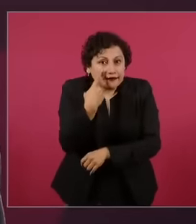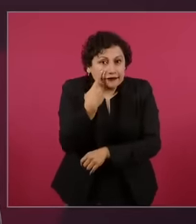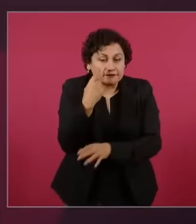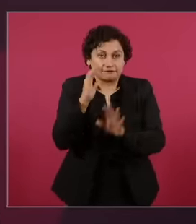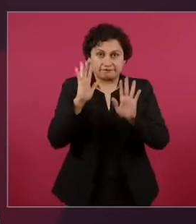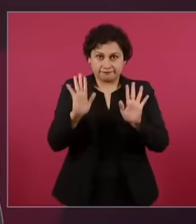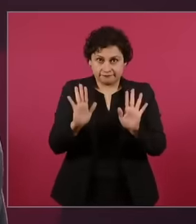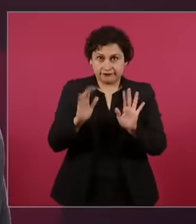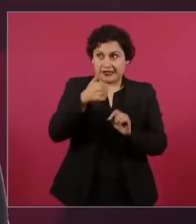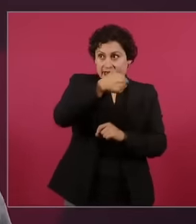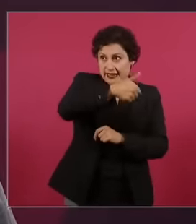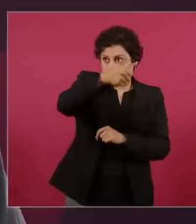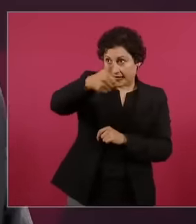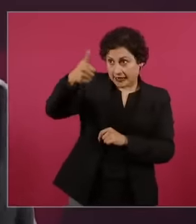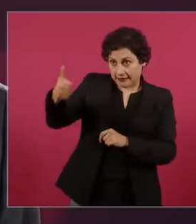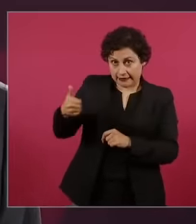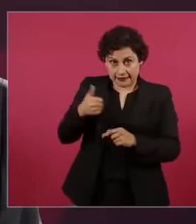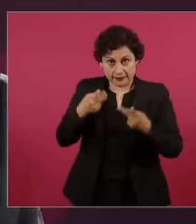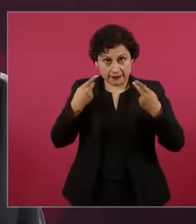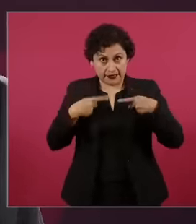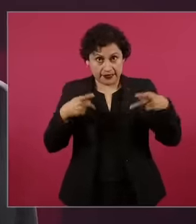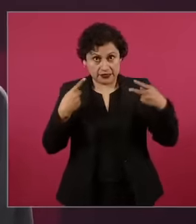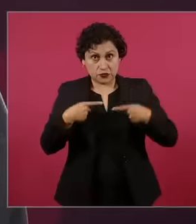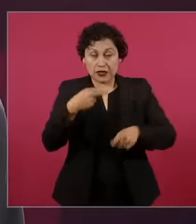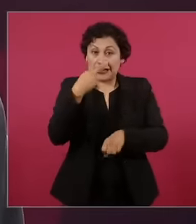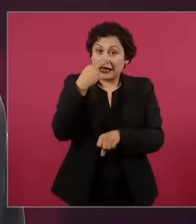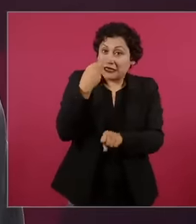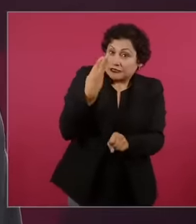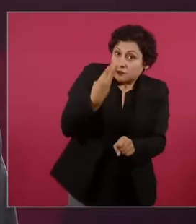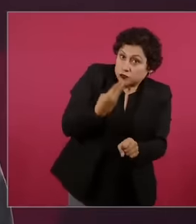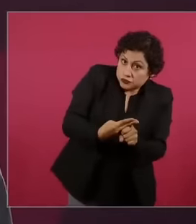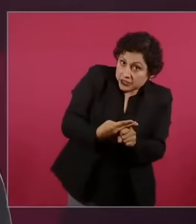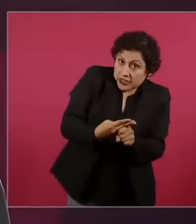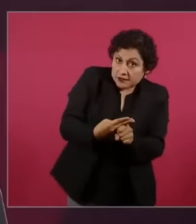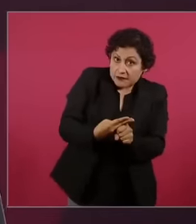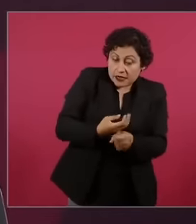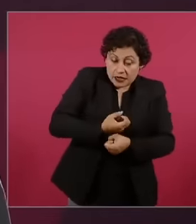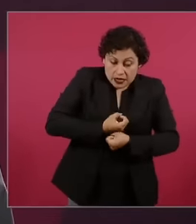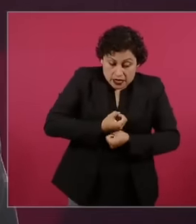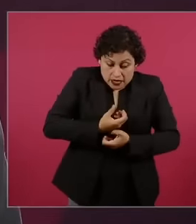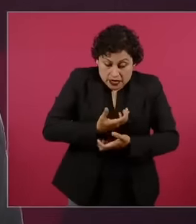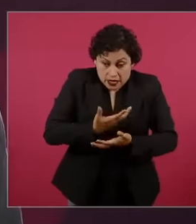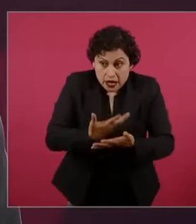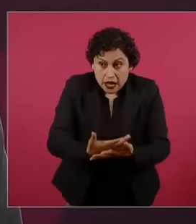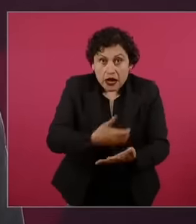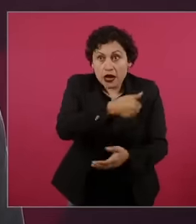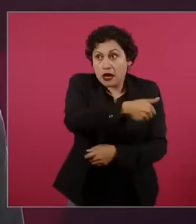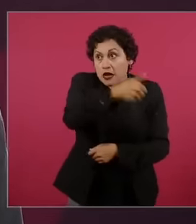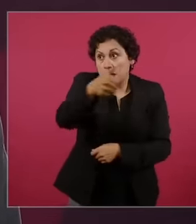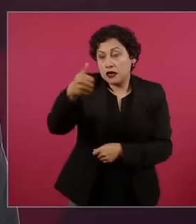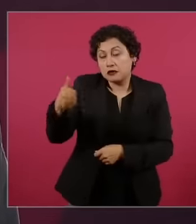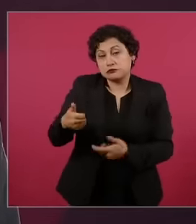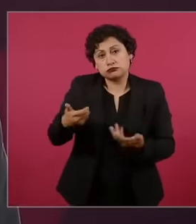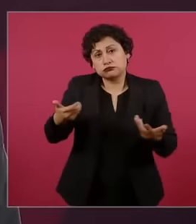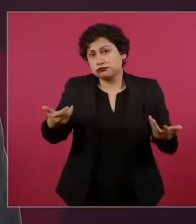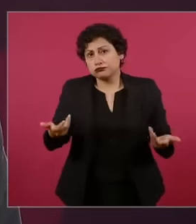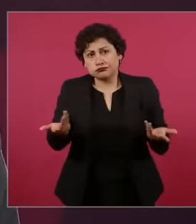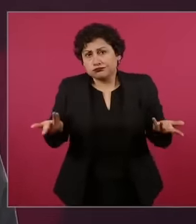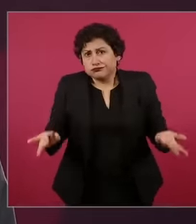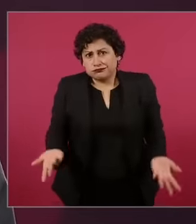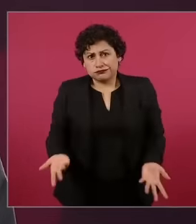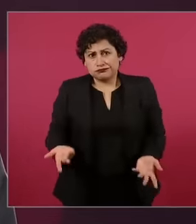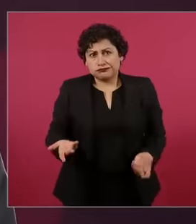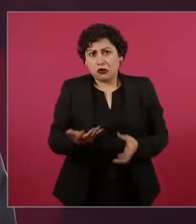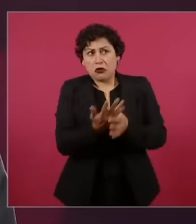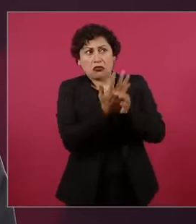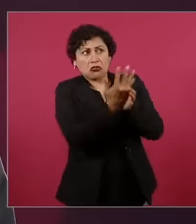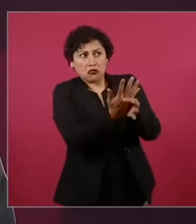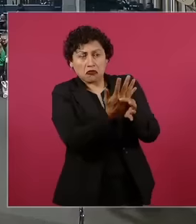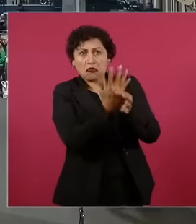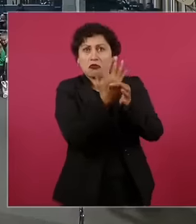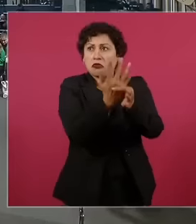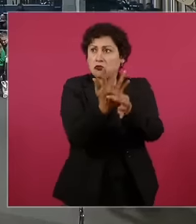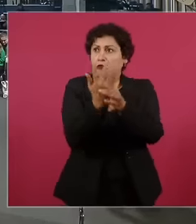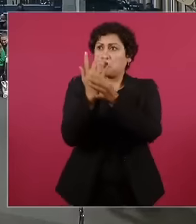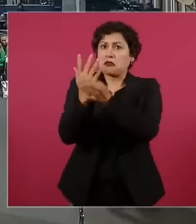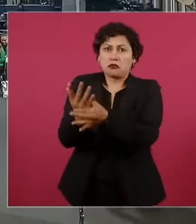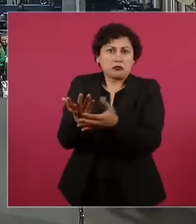and take responsibility for their words, something that does not happen on social networks. Because